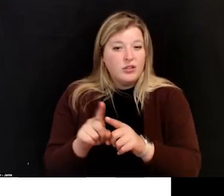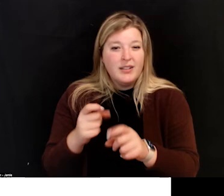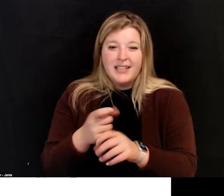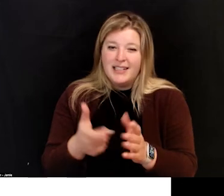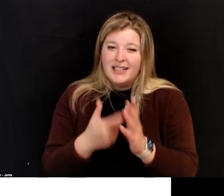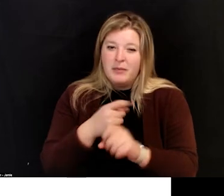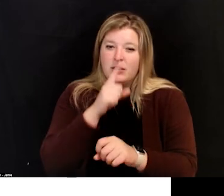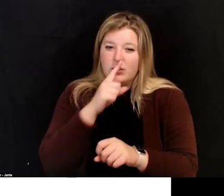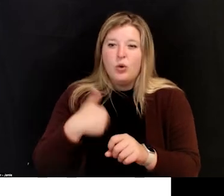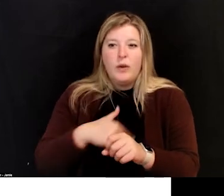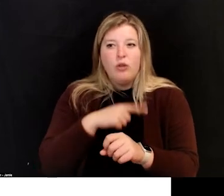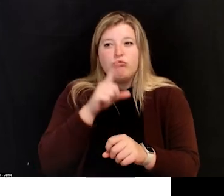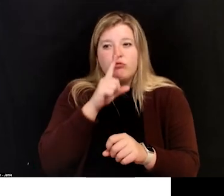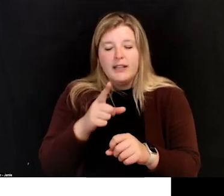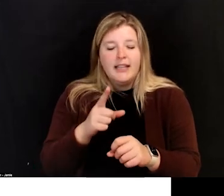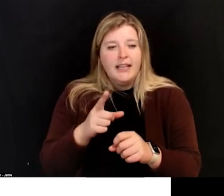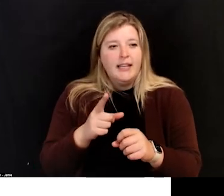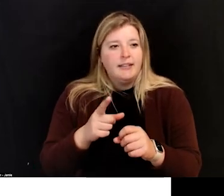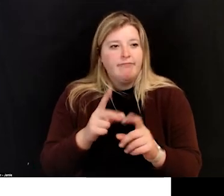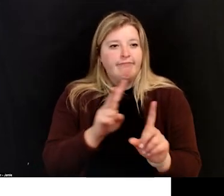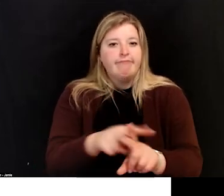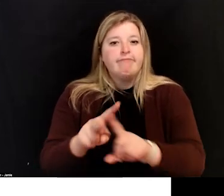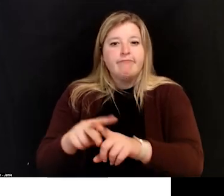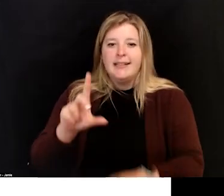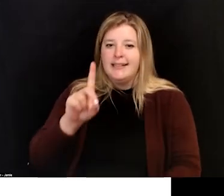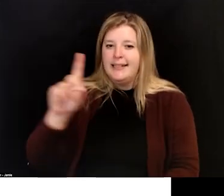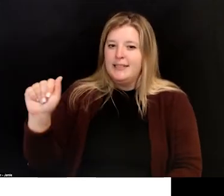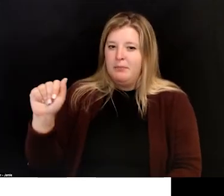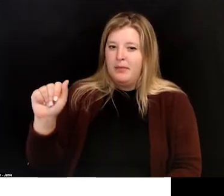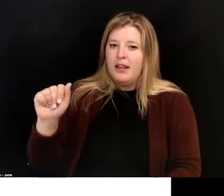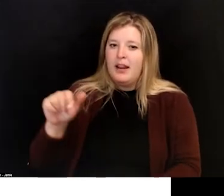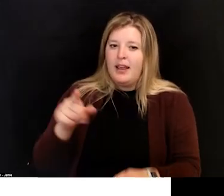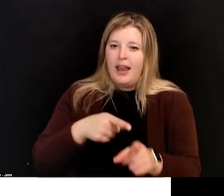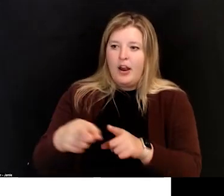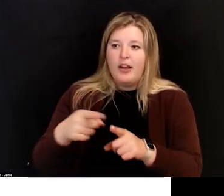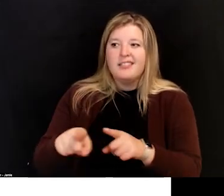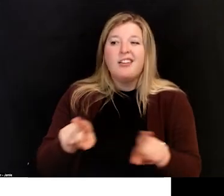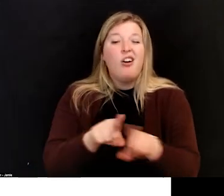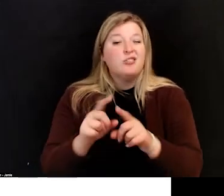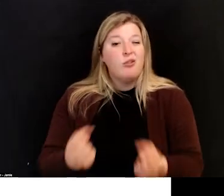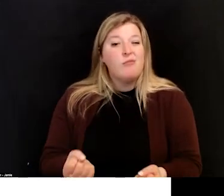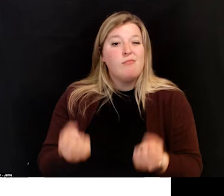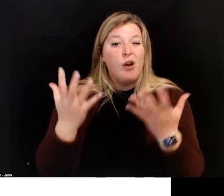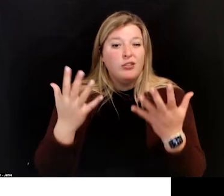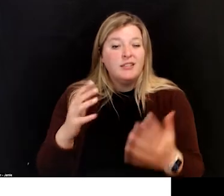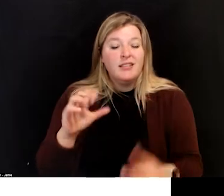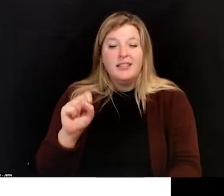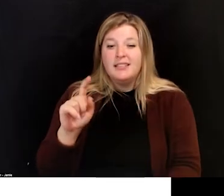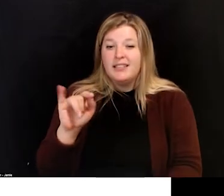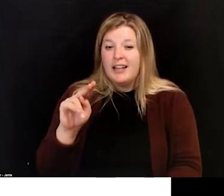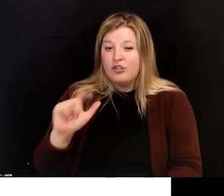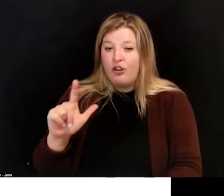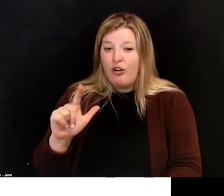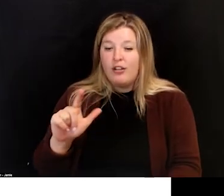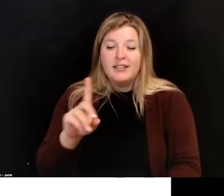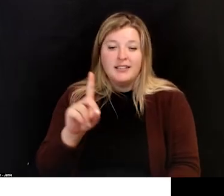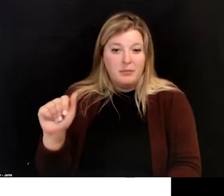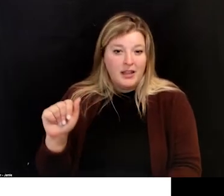including multi-- intersectional disabilities, and so those are things that aren't addressed in the current one.